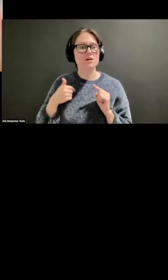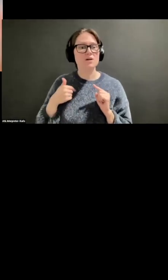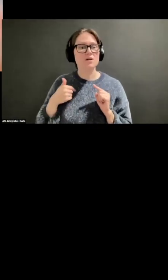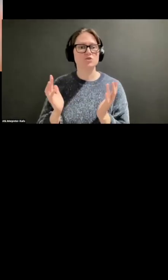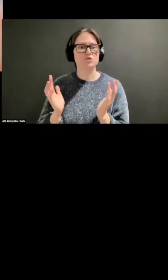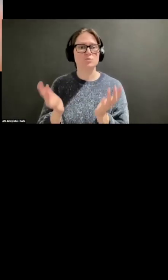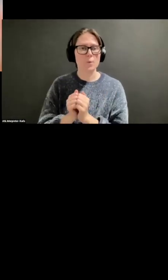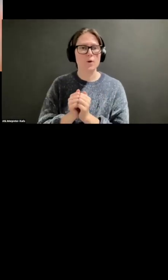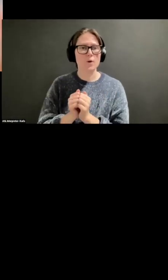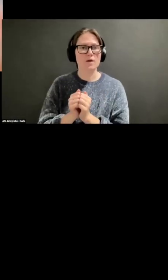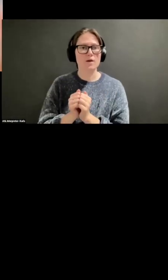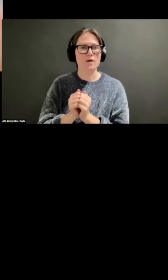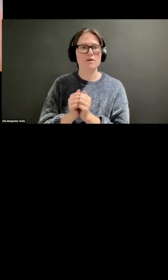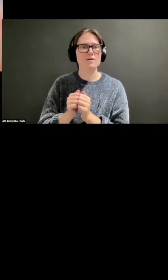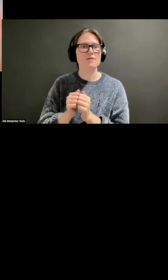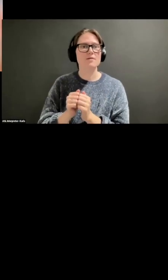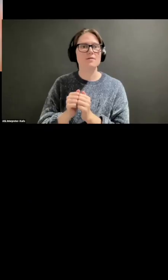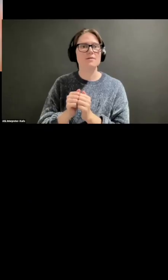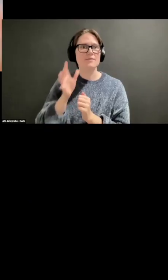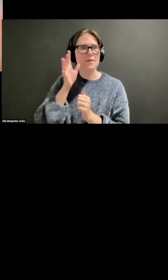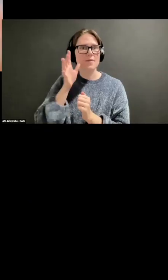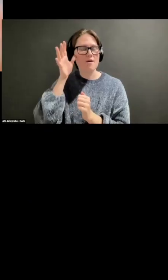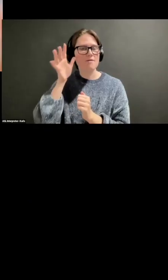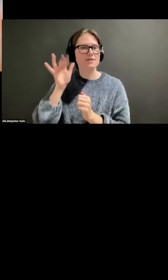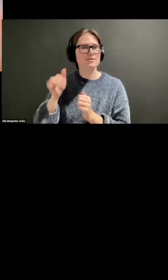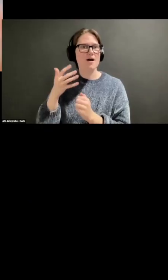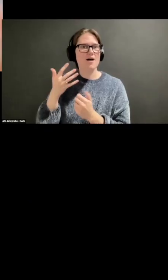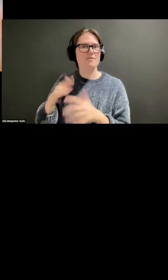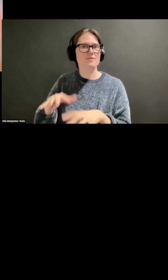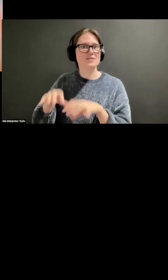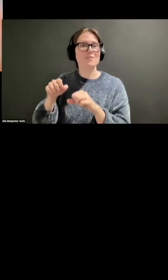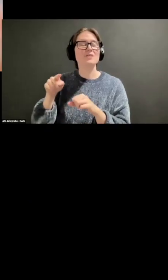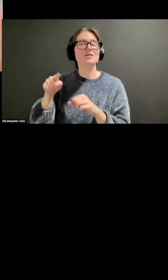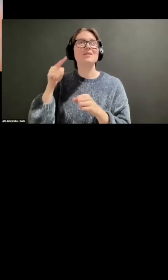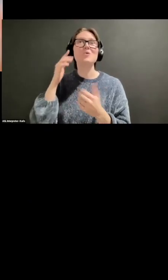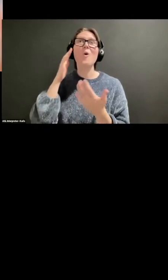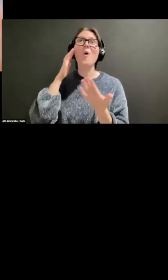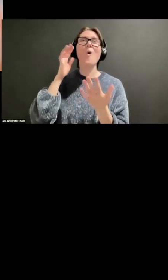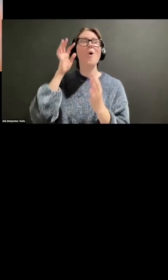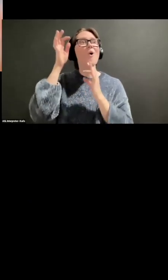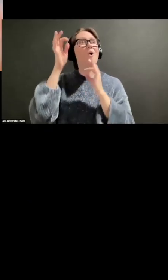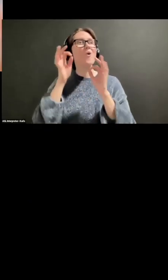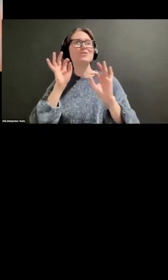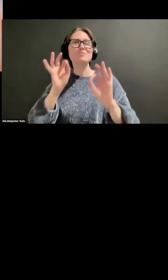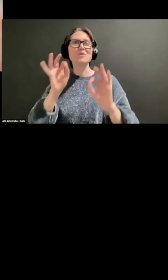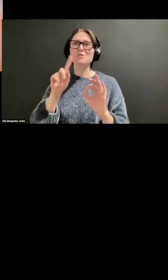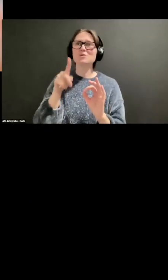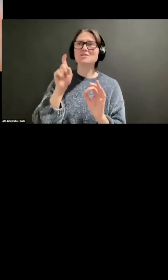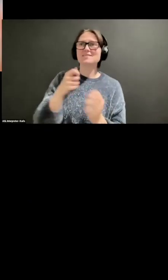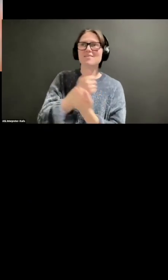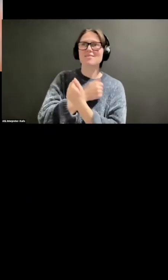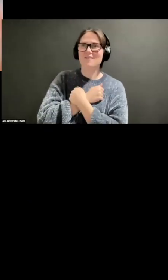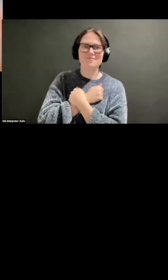that I think live in just a la la land, like all we need is love um and that's not all you need. I think that